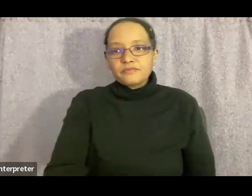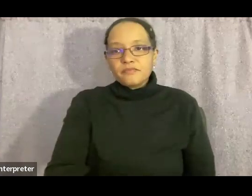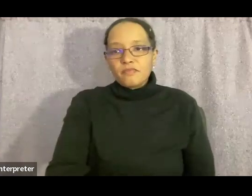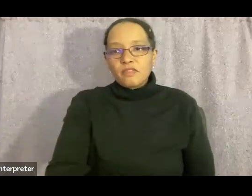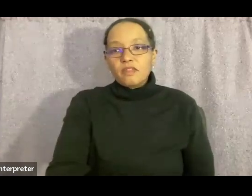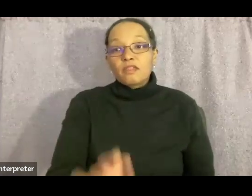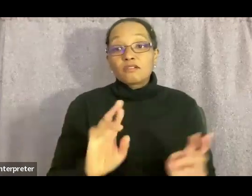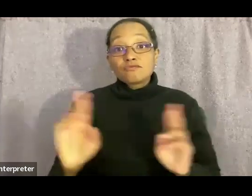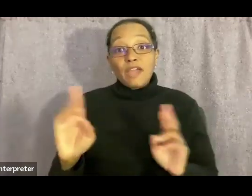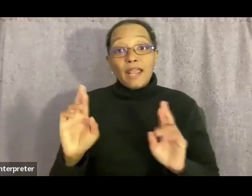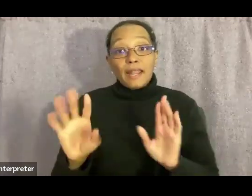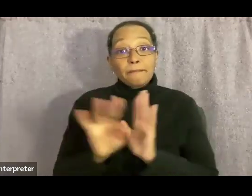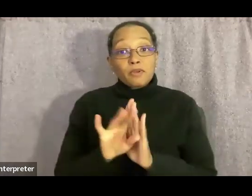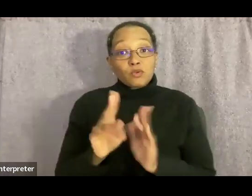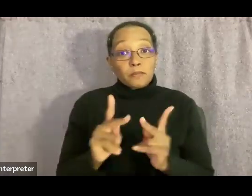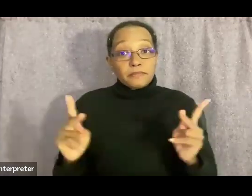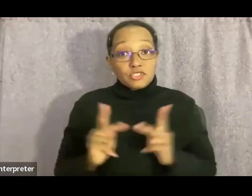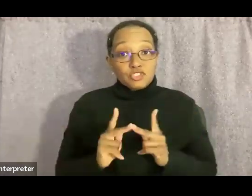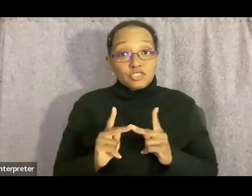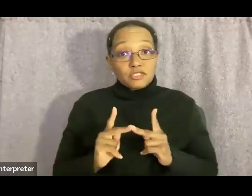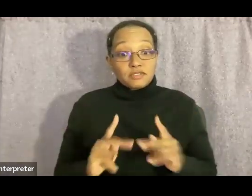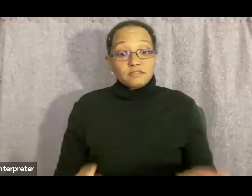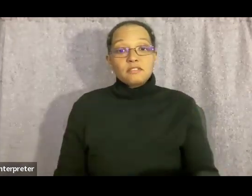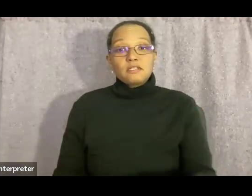Get ready. Deep breath in.